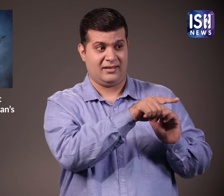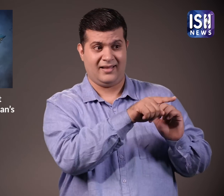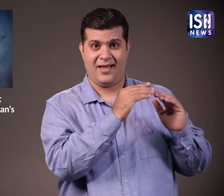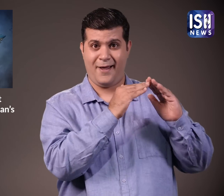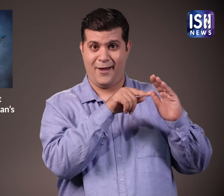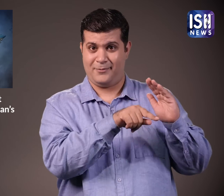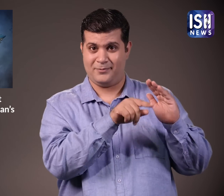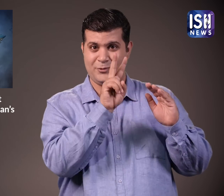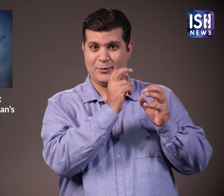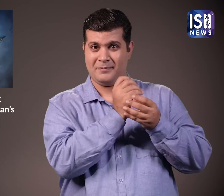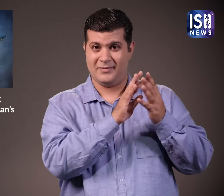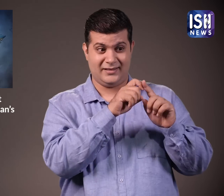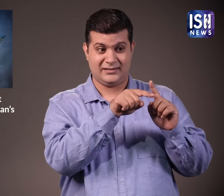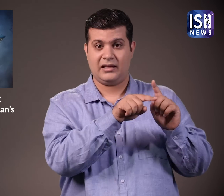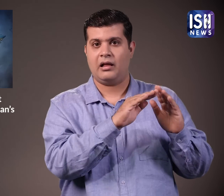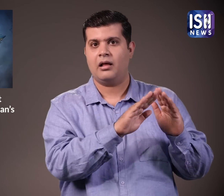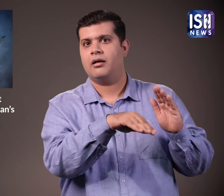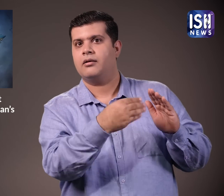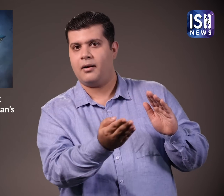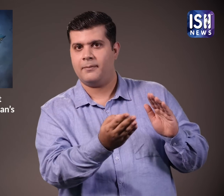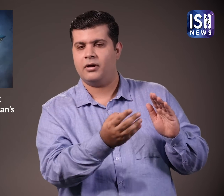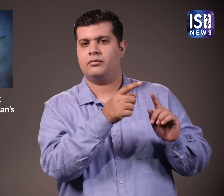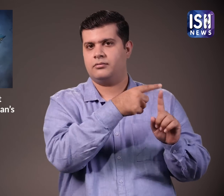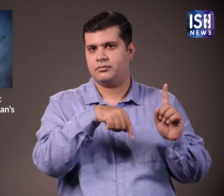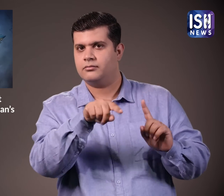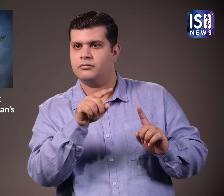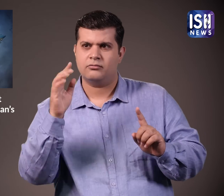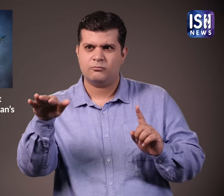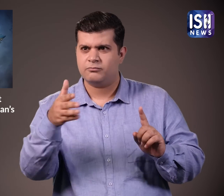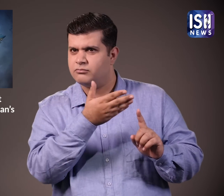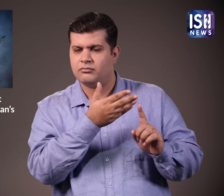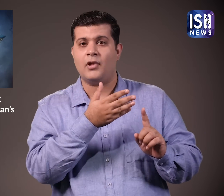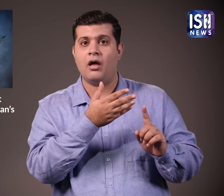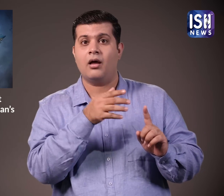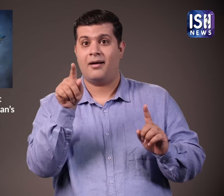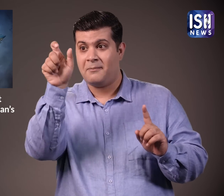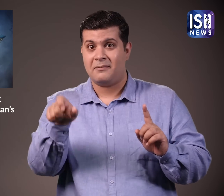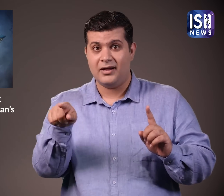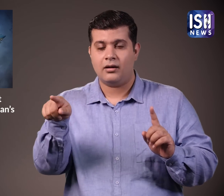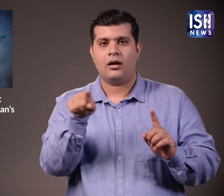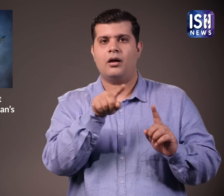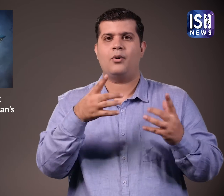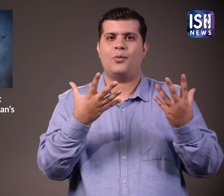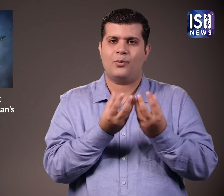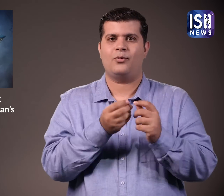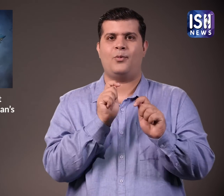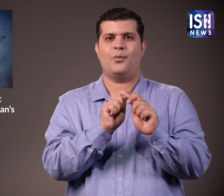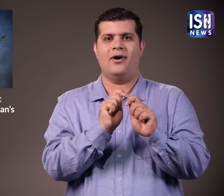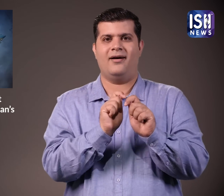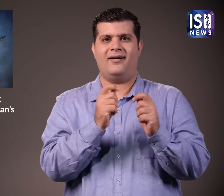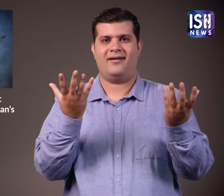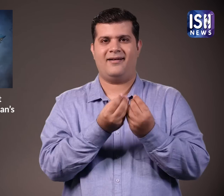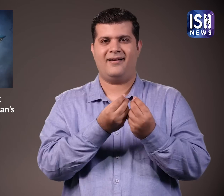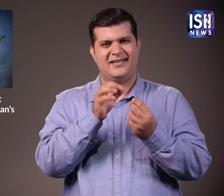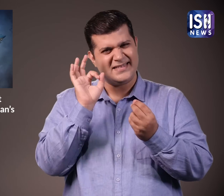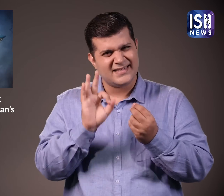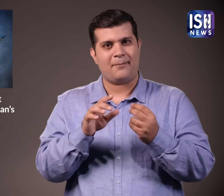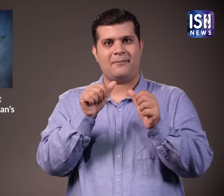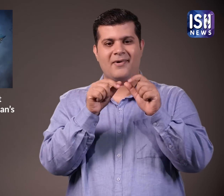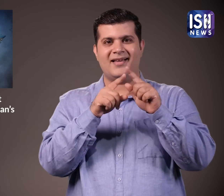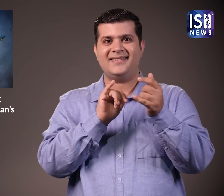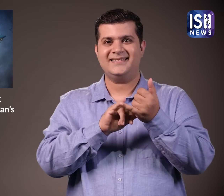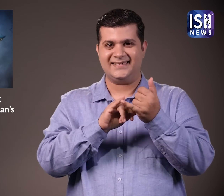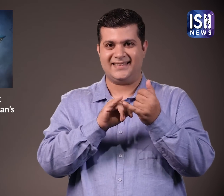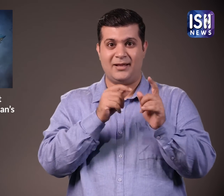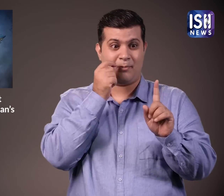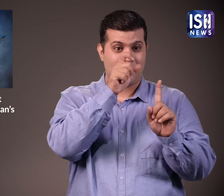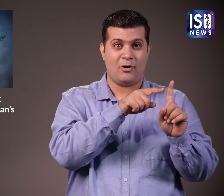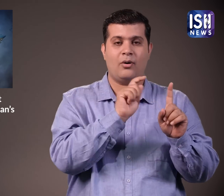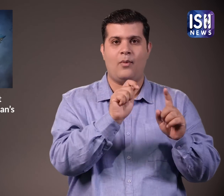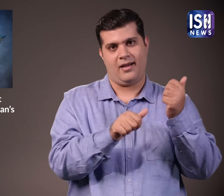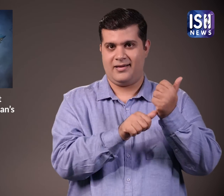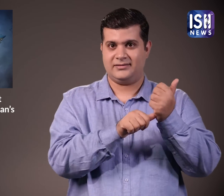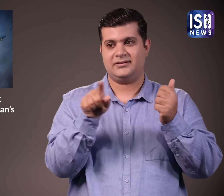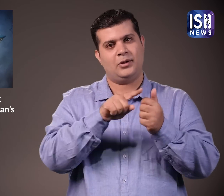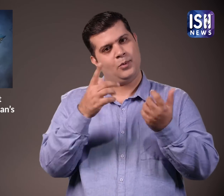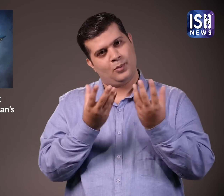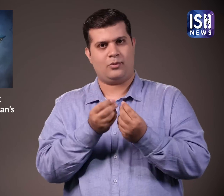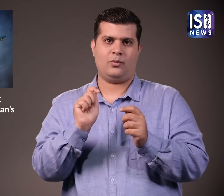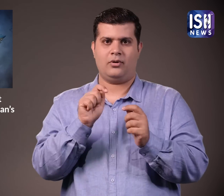Worried, the relatives informed the deceased’s neighbours who were his colleagues too.